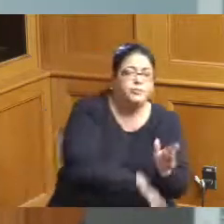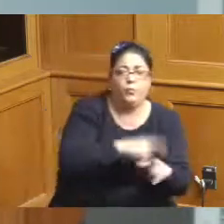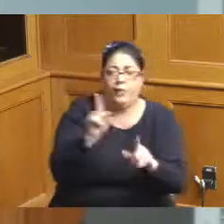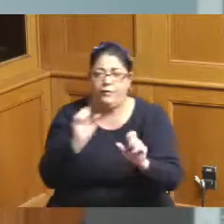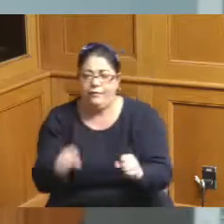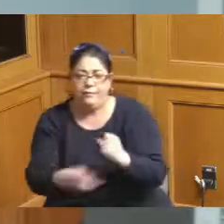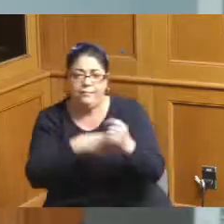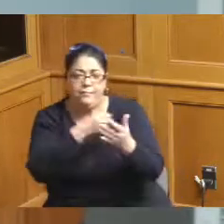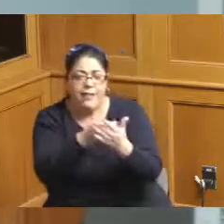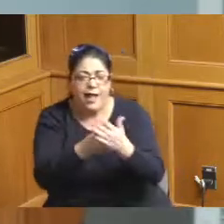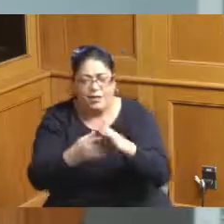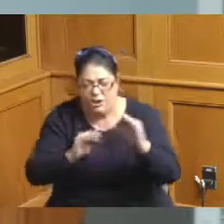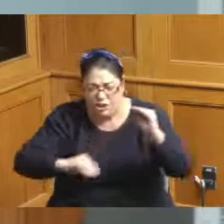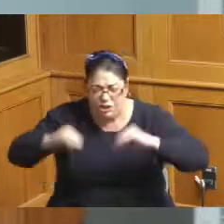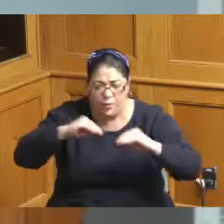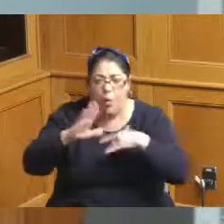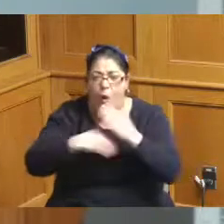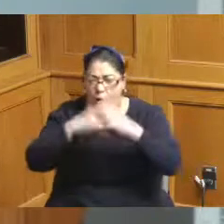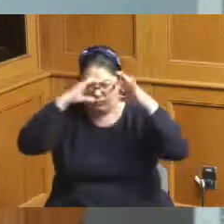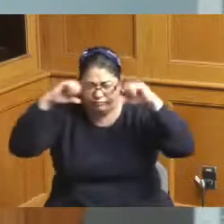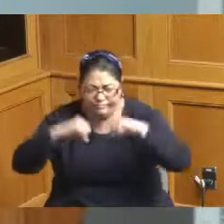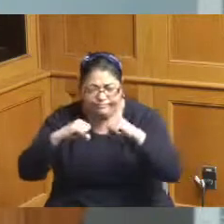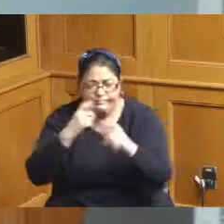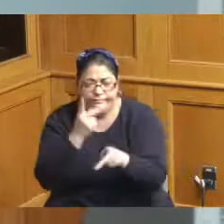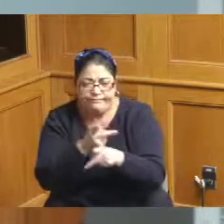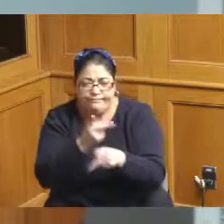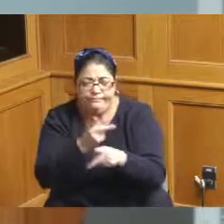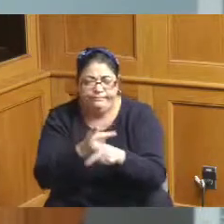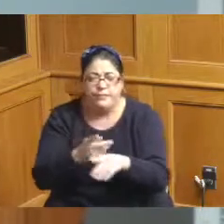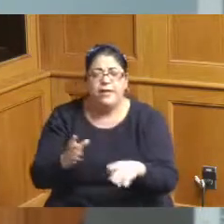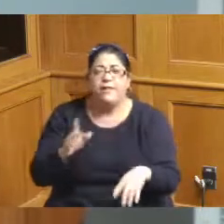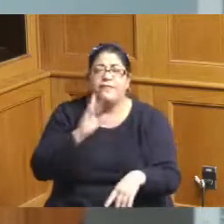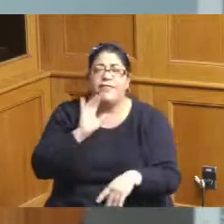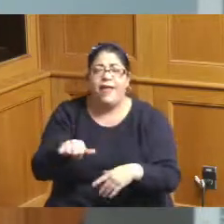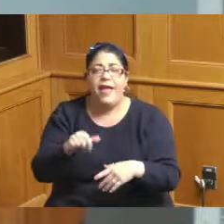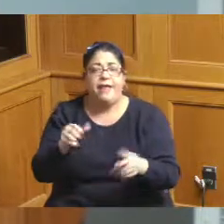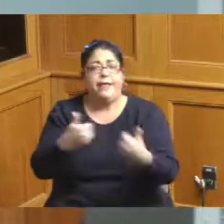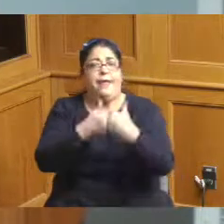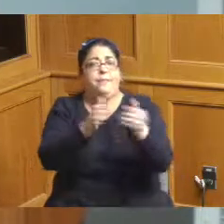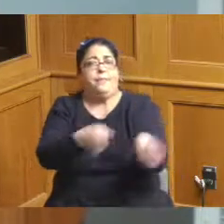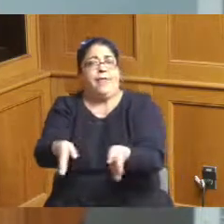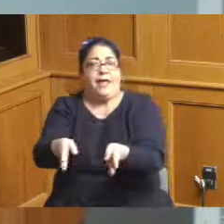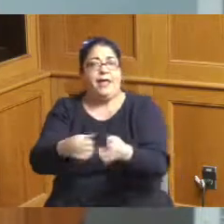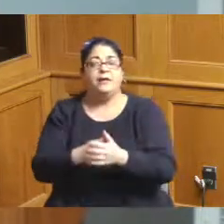with the game plan moving forward we can't really do anything until these bids are rejected first